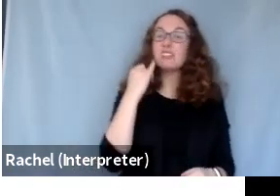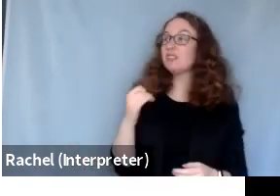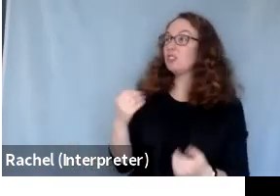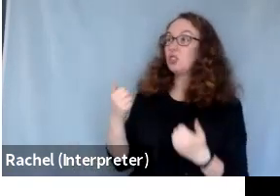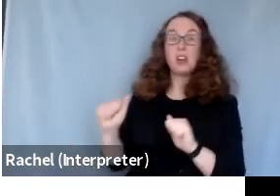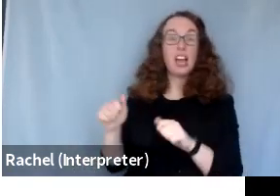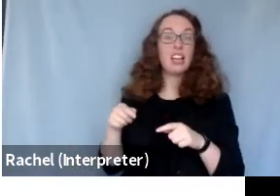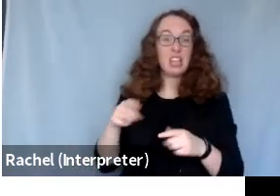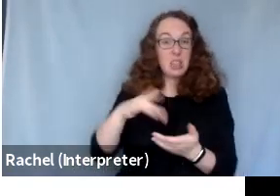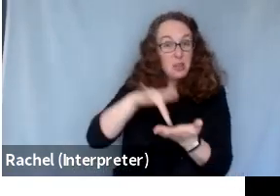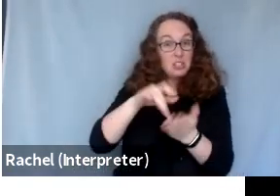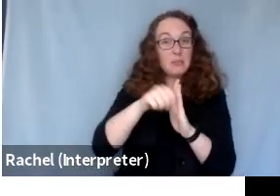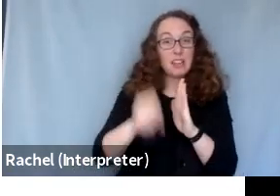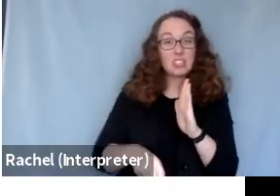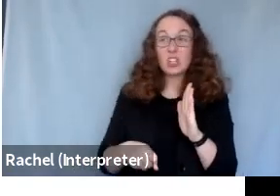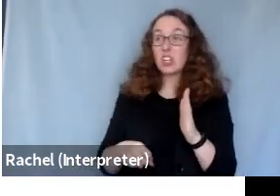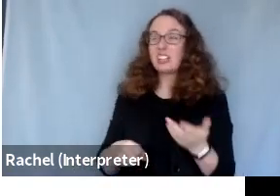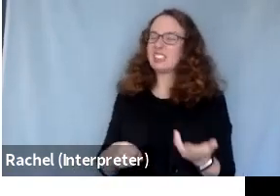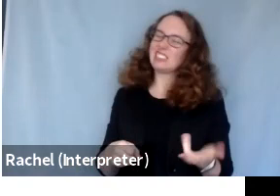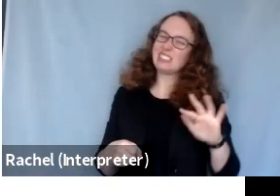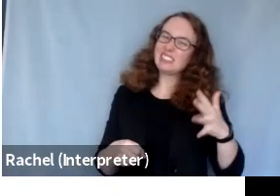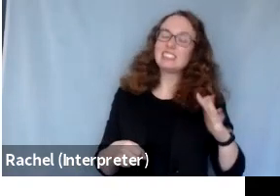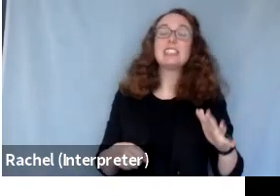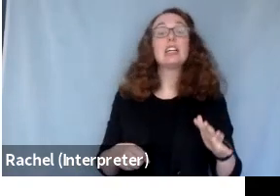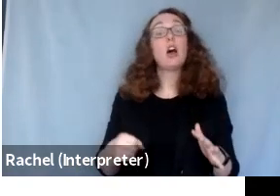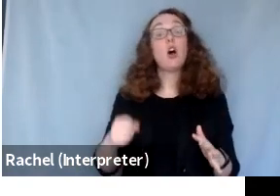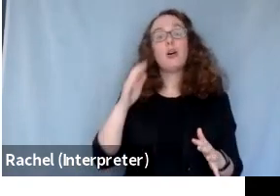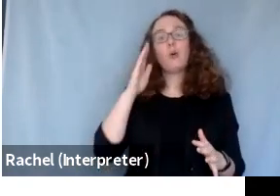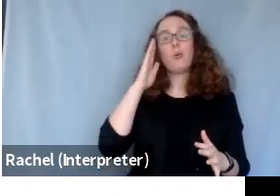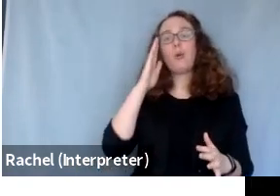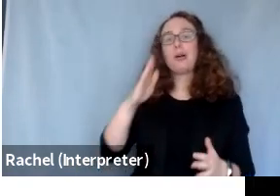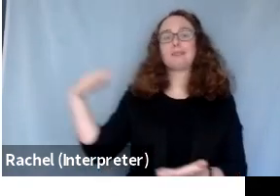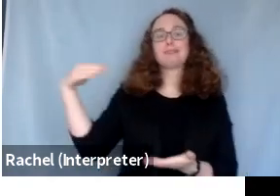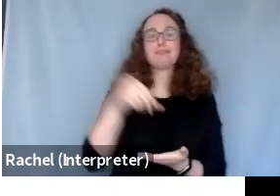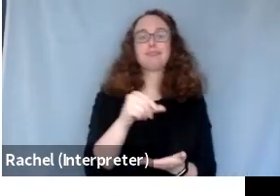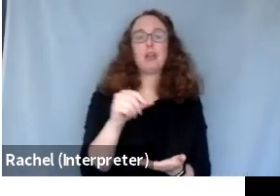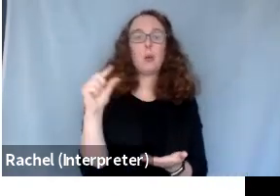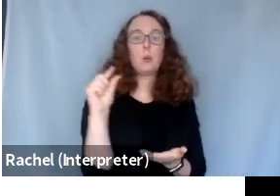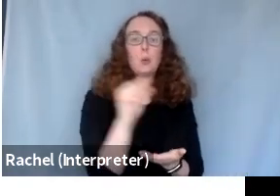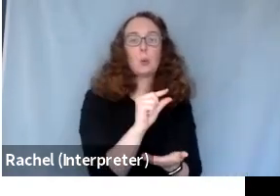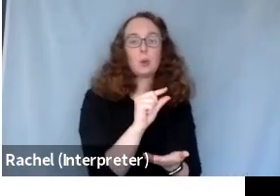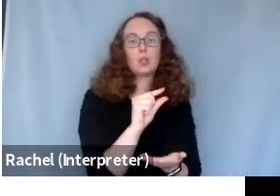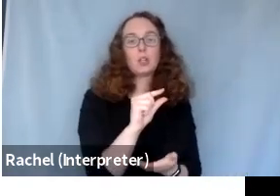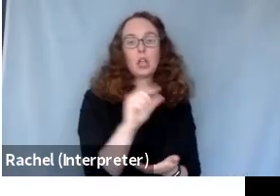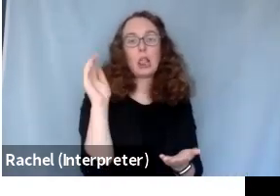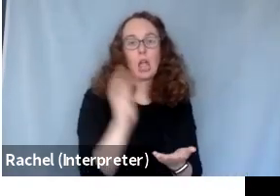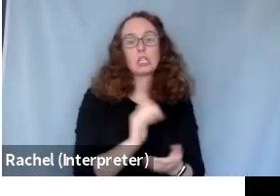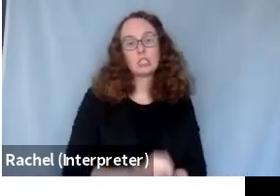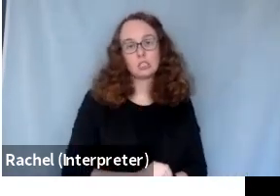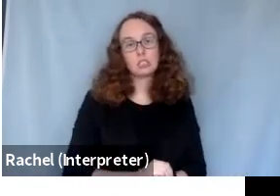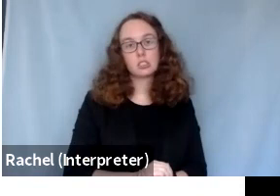you probably won't get top dollar for it. And the rationale for that is, we start getting adoptions or requests from instructors on what book they're